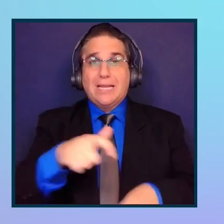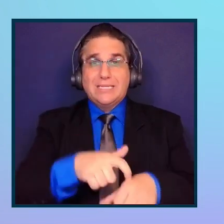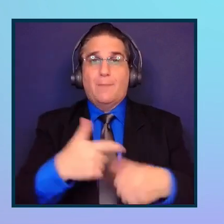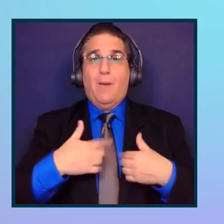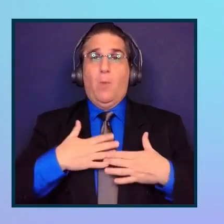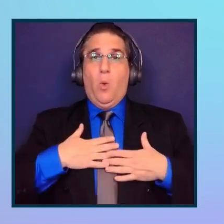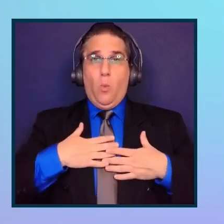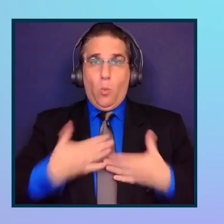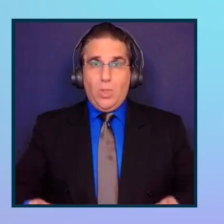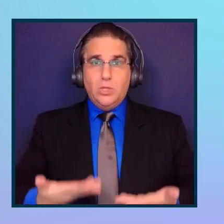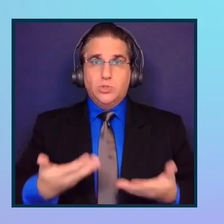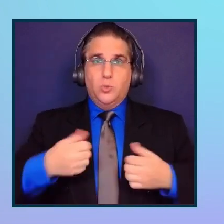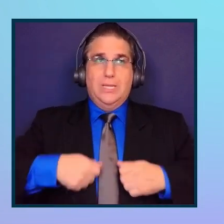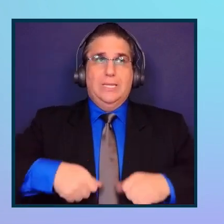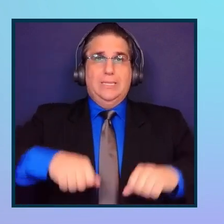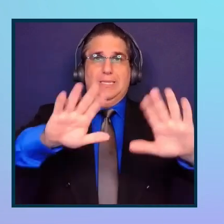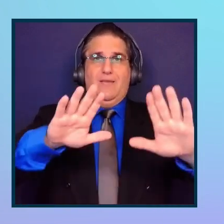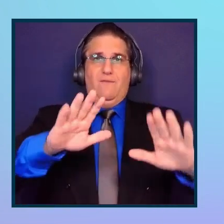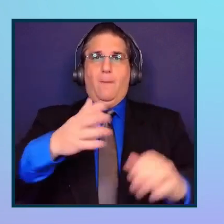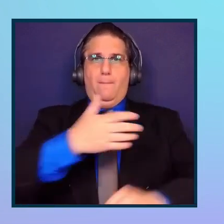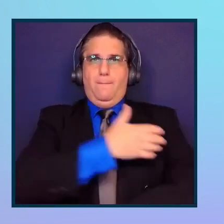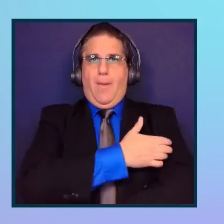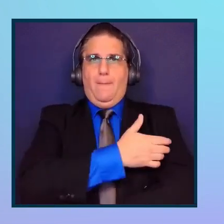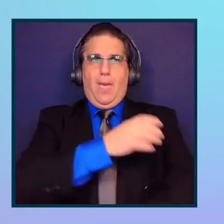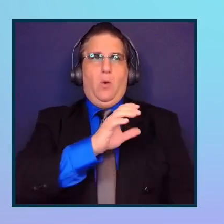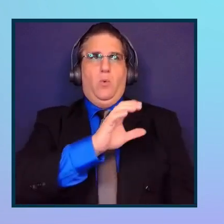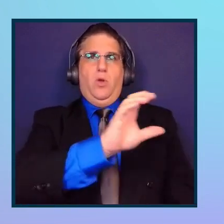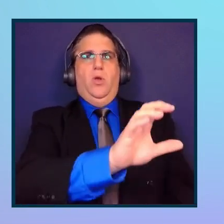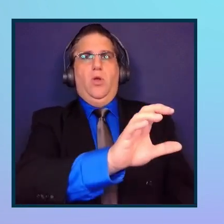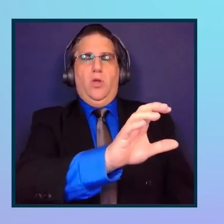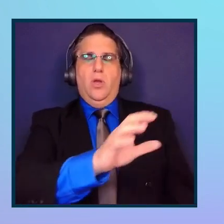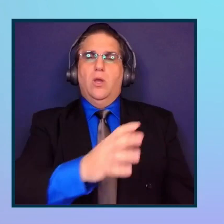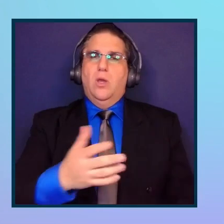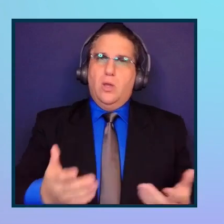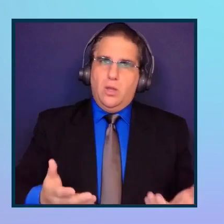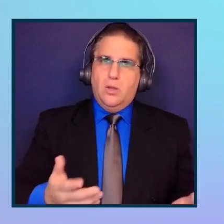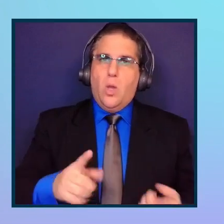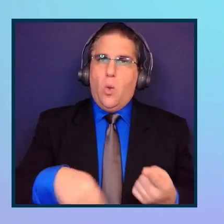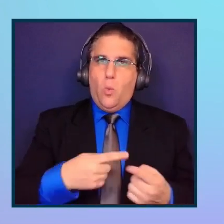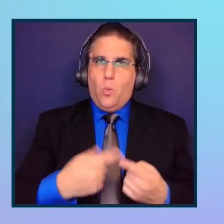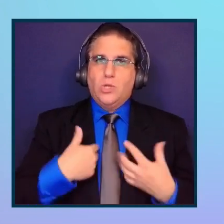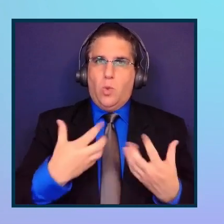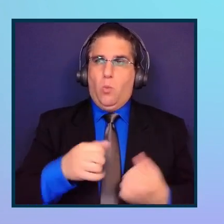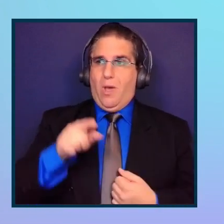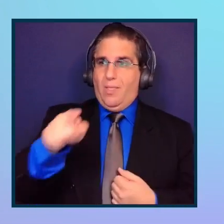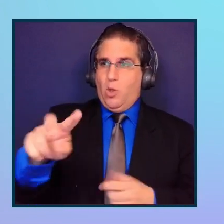When is it that we can amplify another perspective and what is the friction that we can create